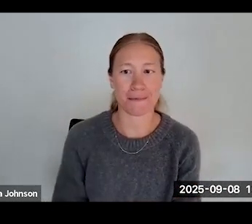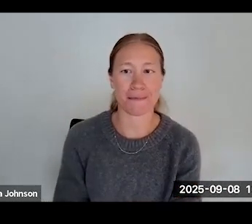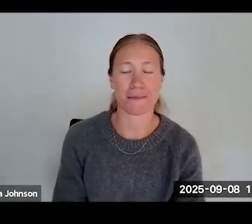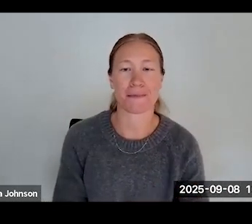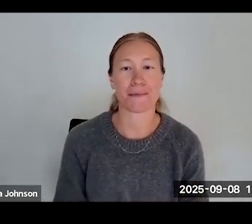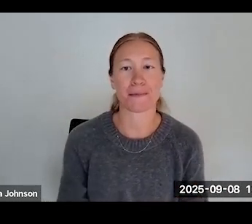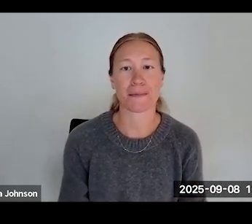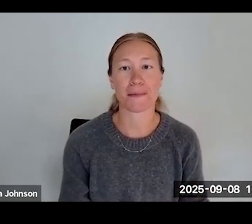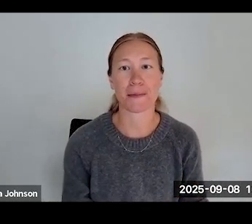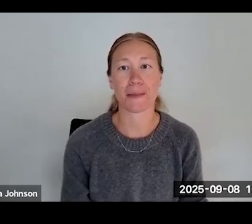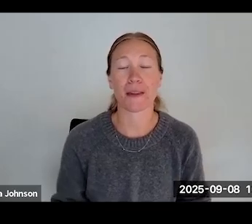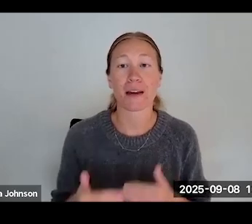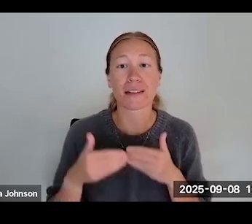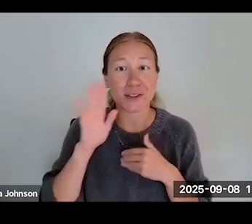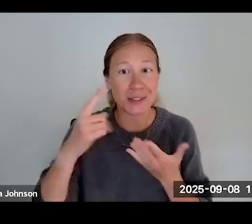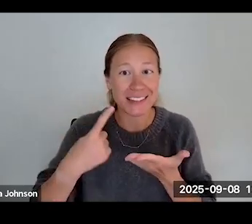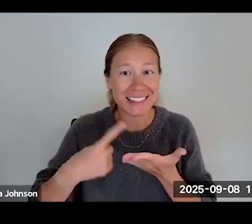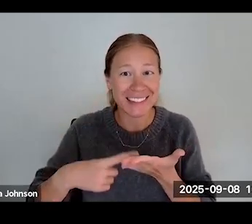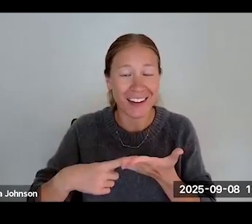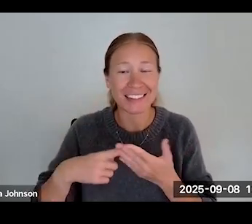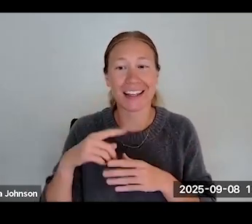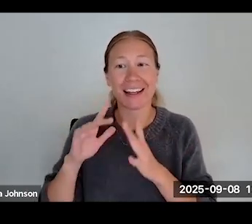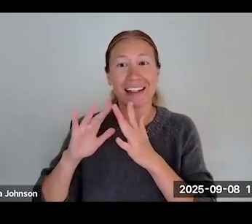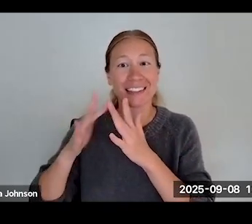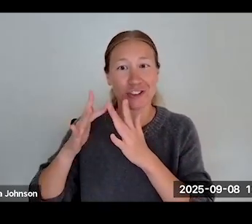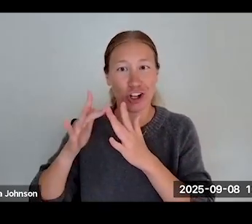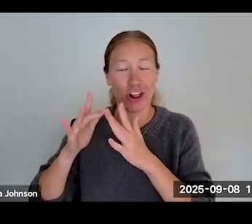So next we're gonna talk a little bit more about the digital accessibility group within DEO.